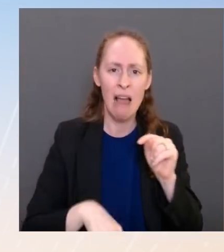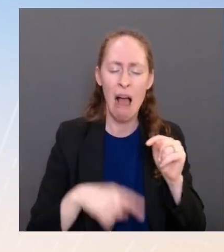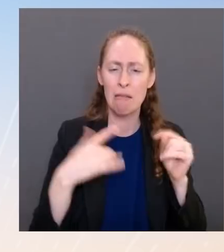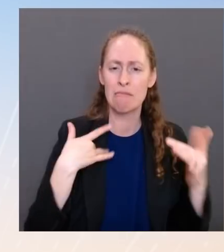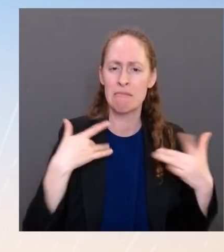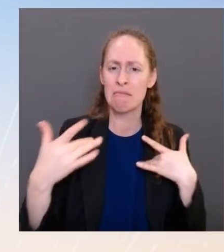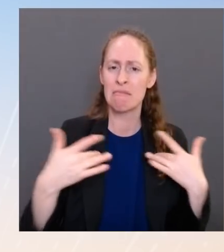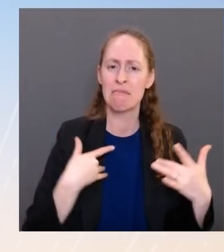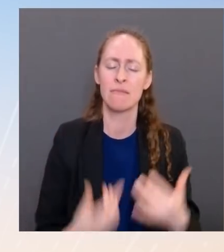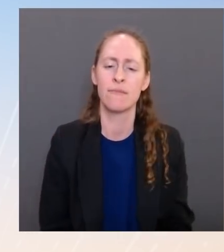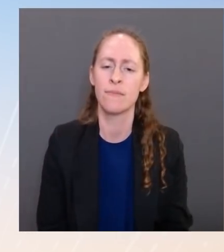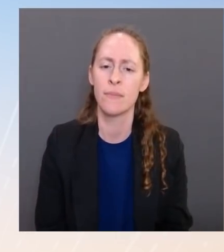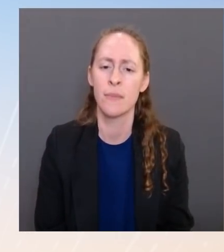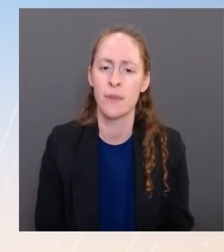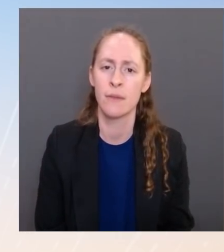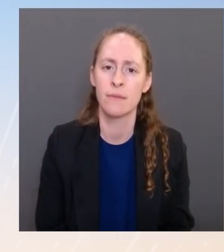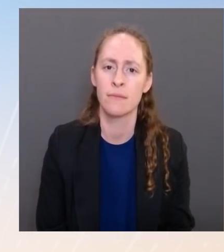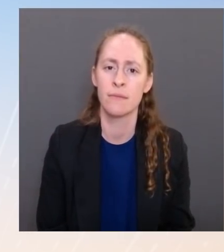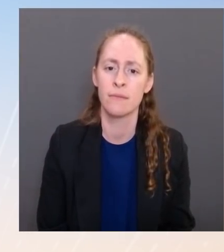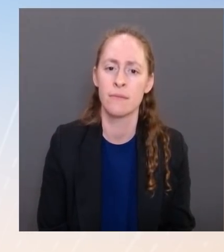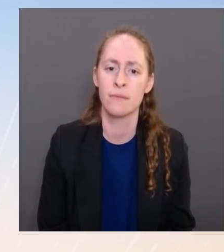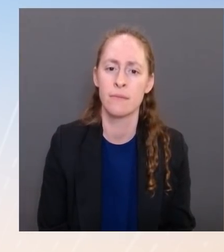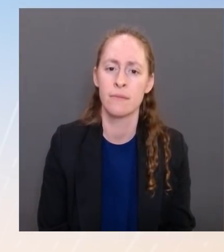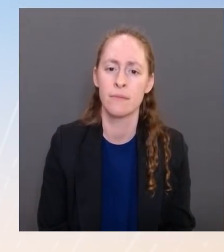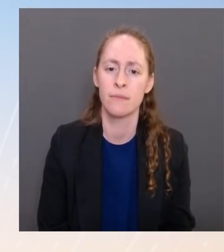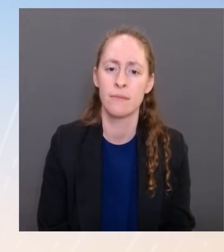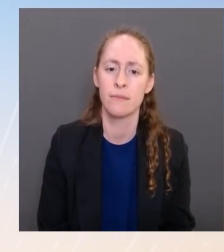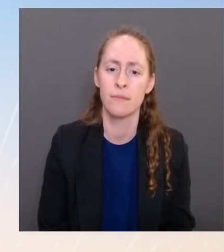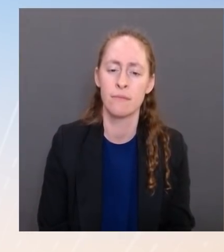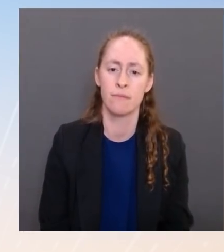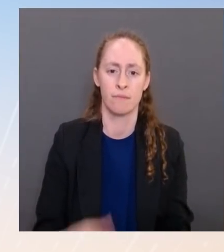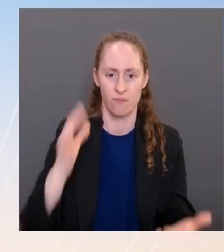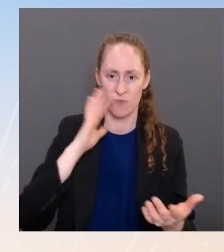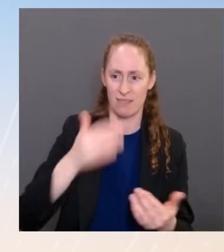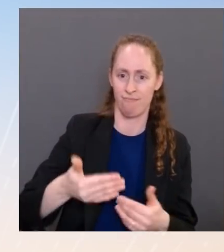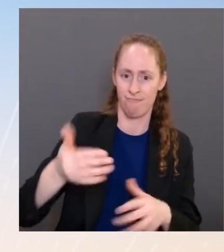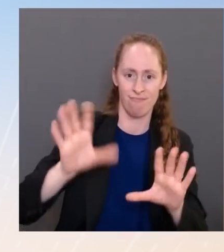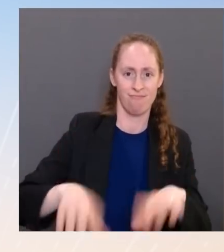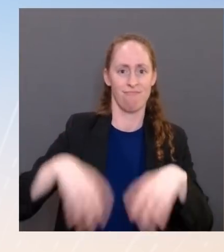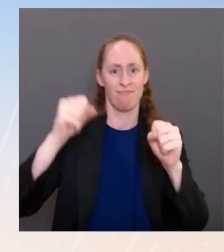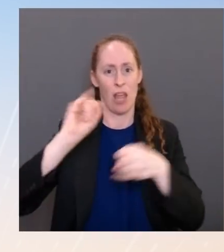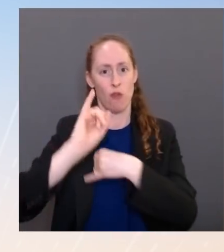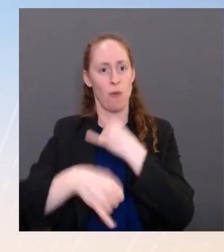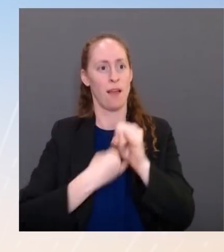So, we will use the remaining funds we have to kind of spread it as we can,